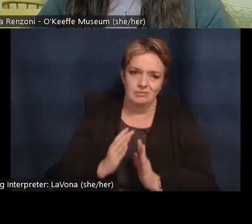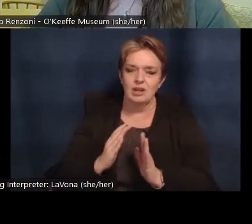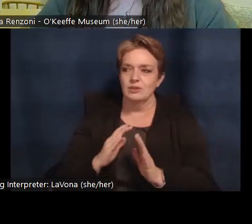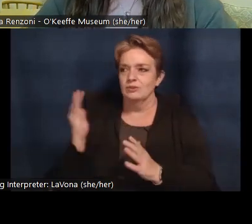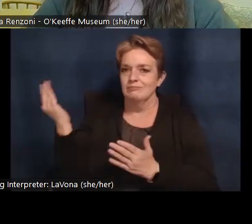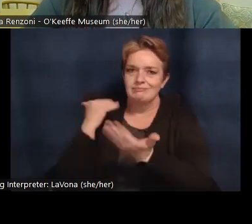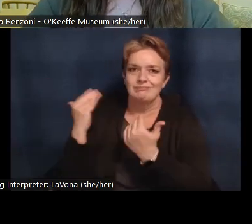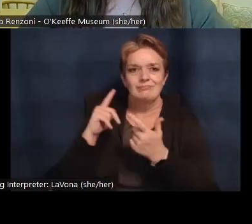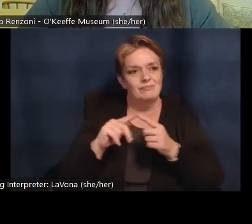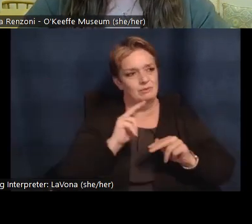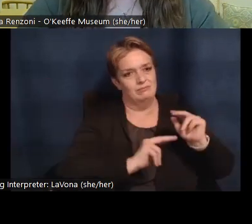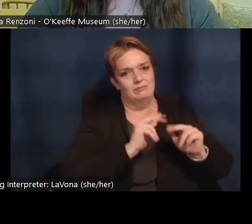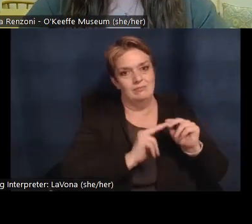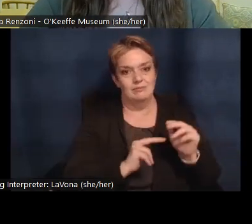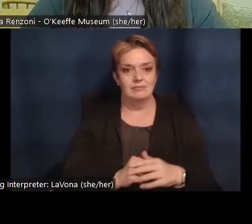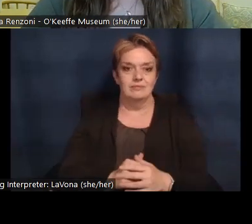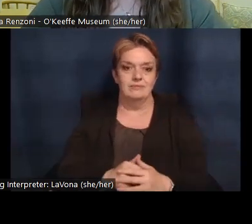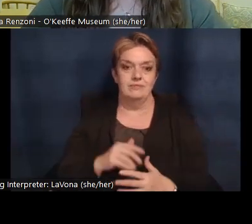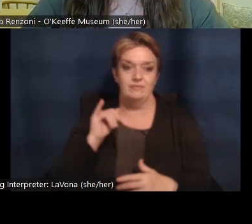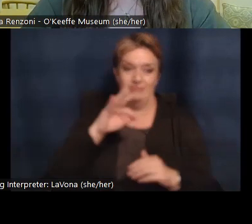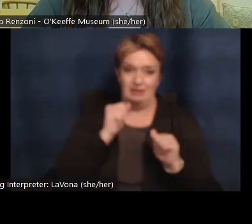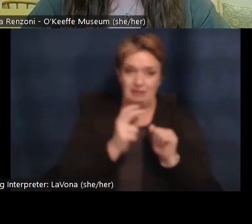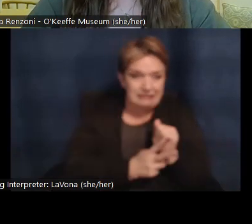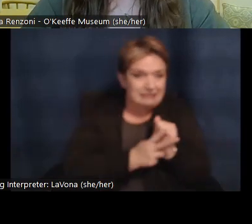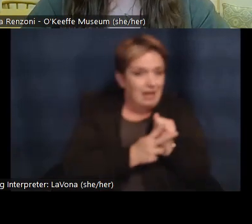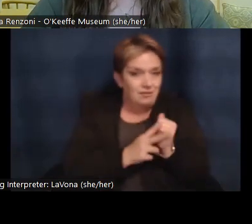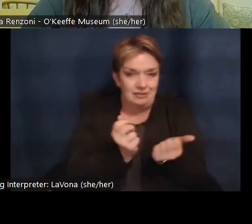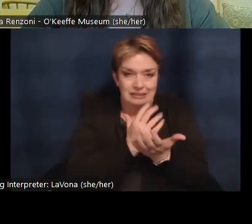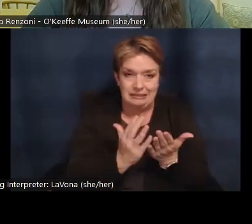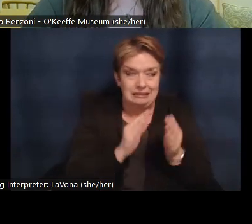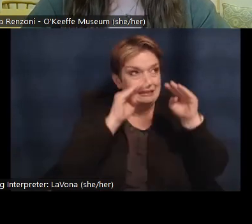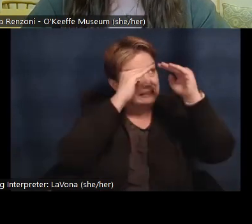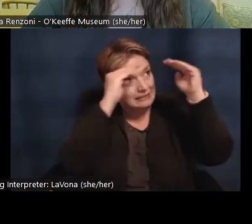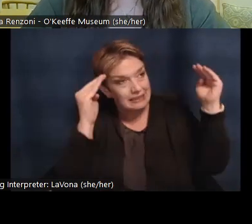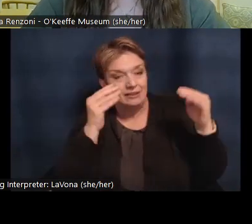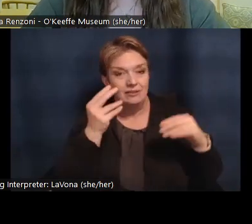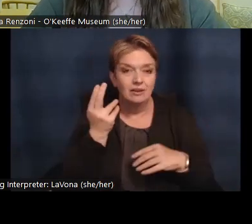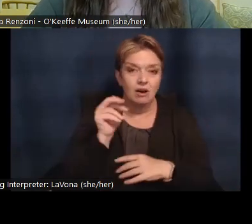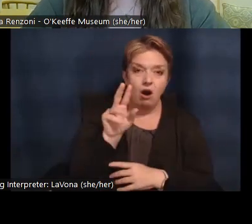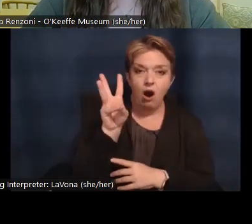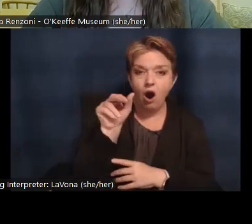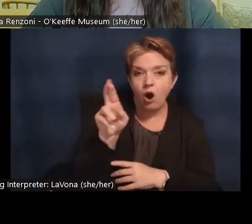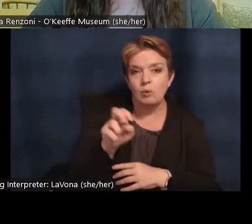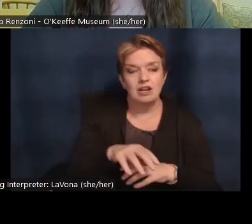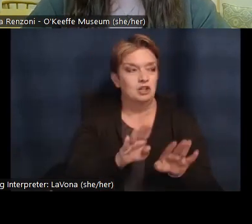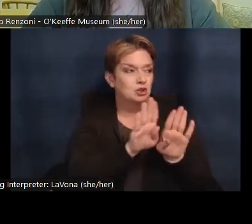Anywhere that they could salvage doorways, ceilings, hardware, other architectural features, they did,